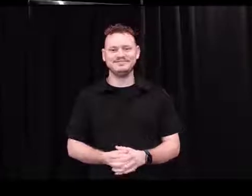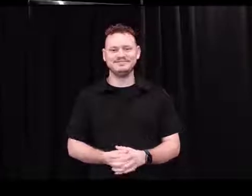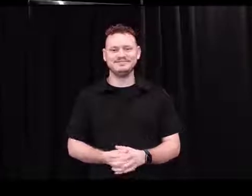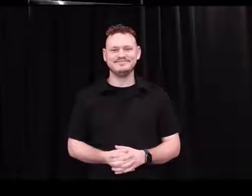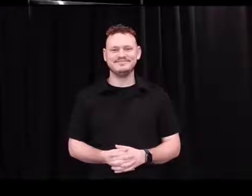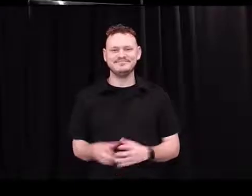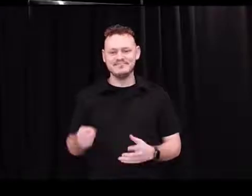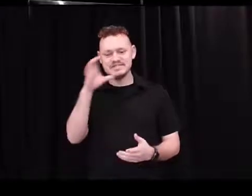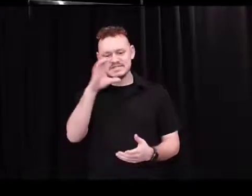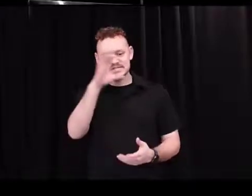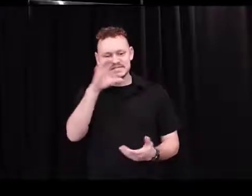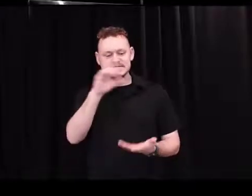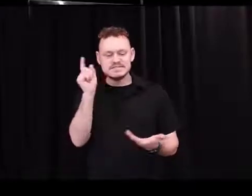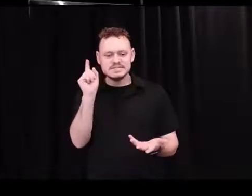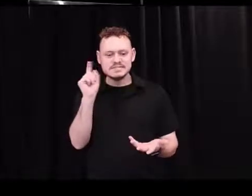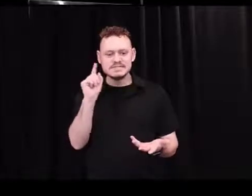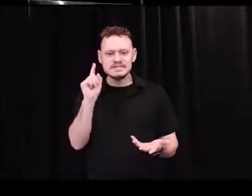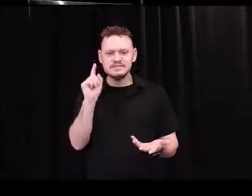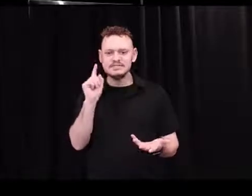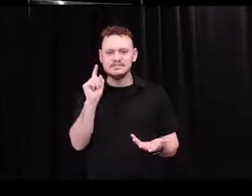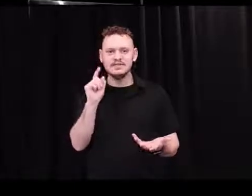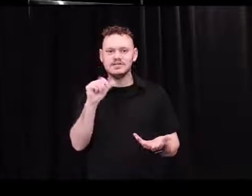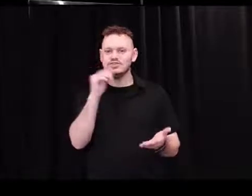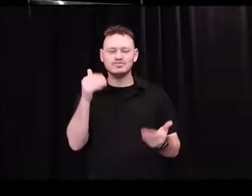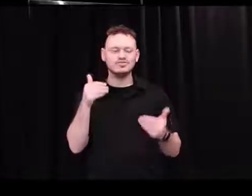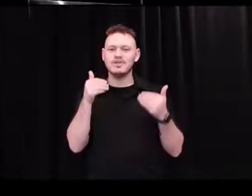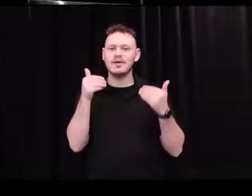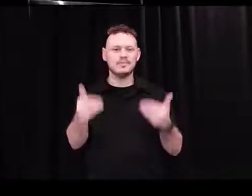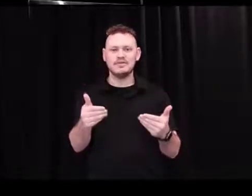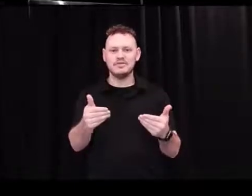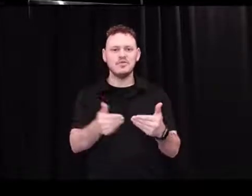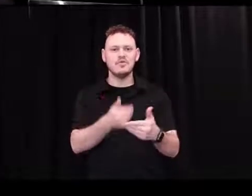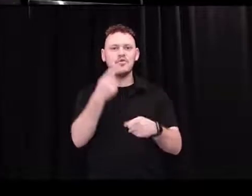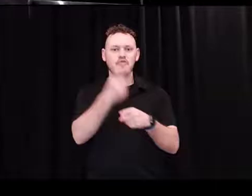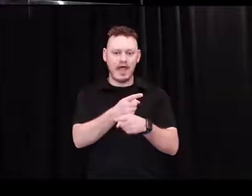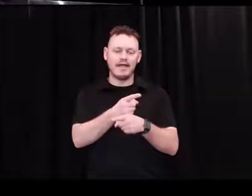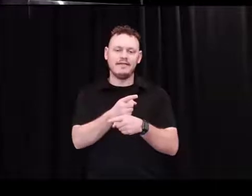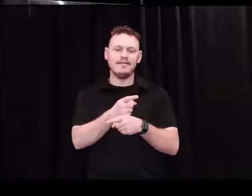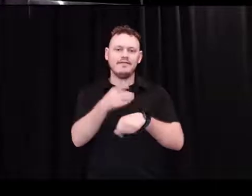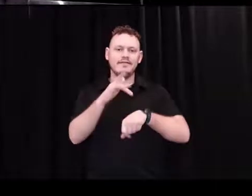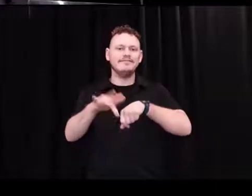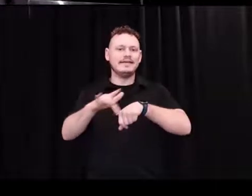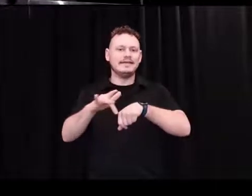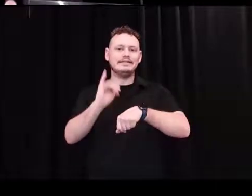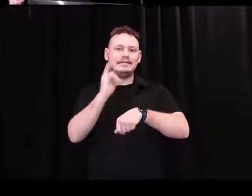the thing. Well instead, we're just going to jump you to the right to the right field. All right,